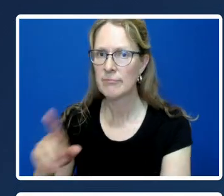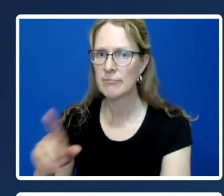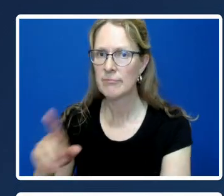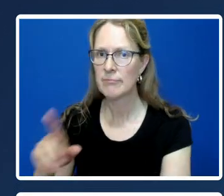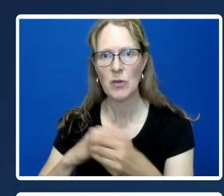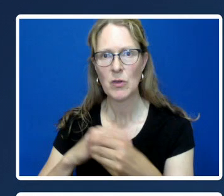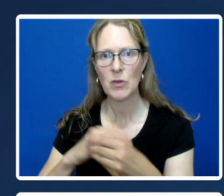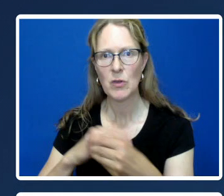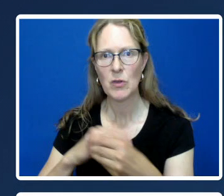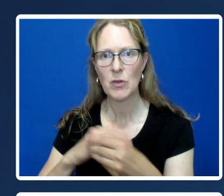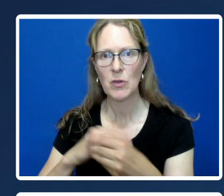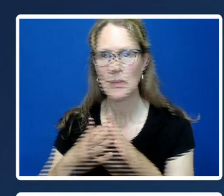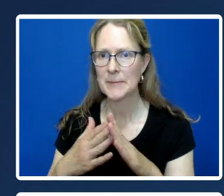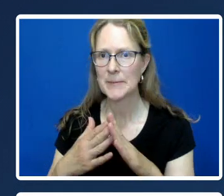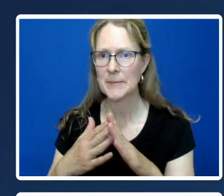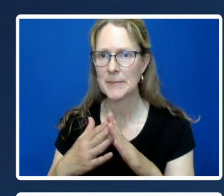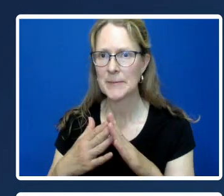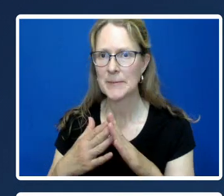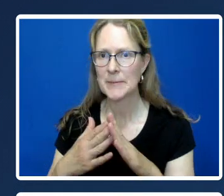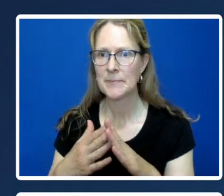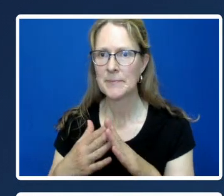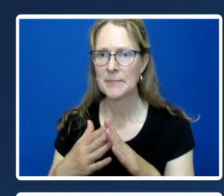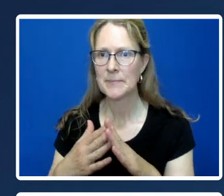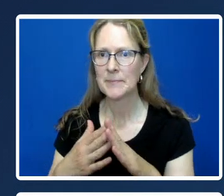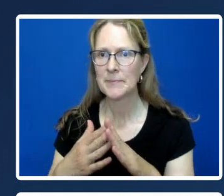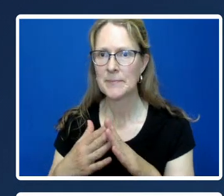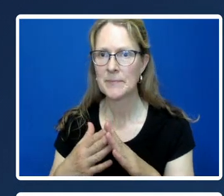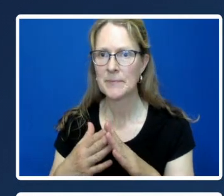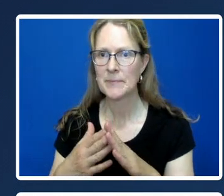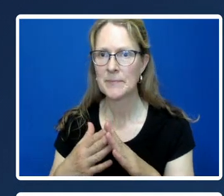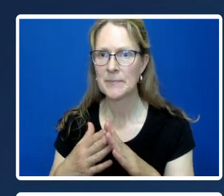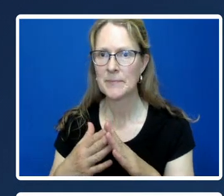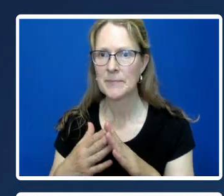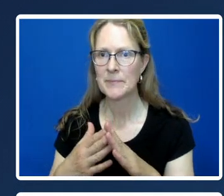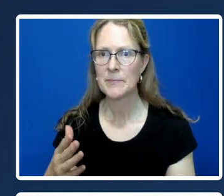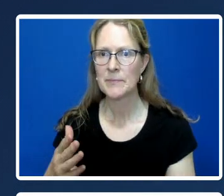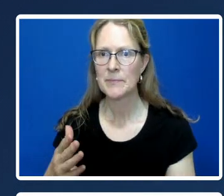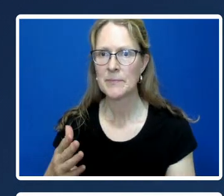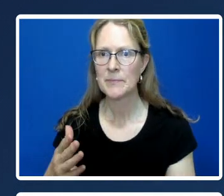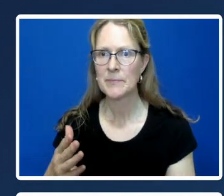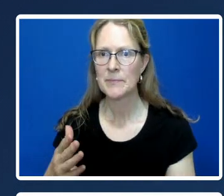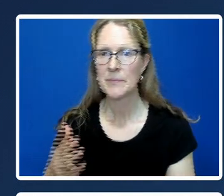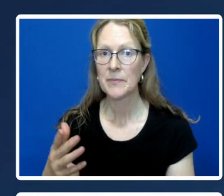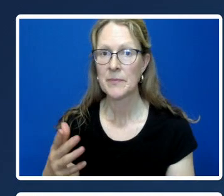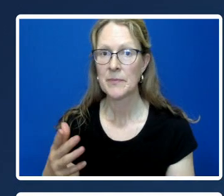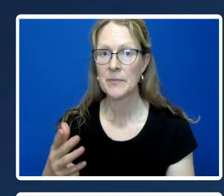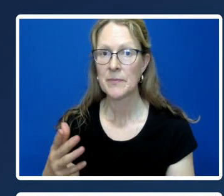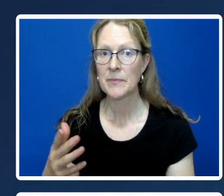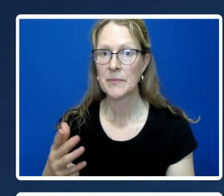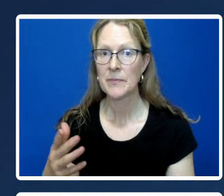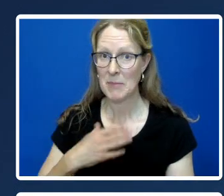I was also living in Anacostia. So, this was my world and my life. And so -- yeah.